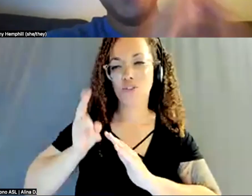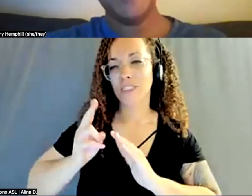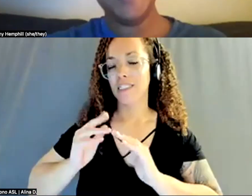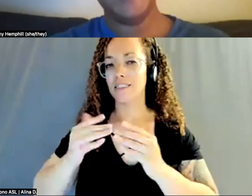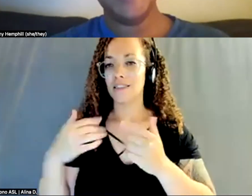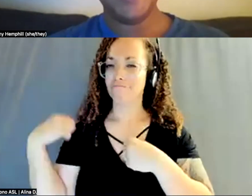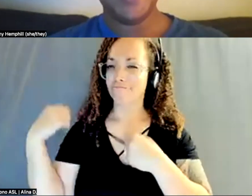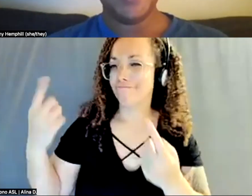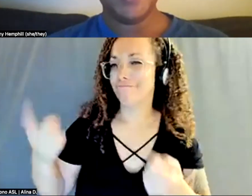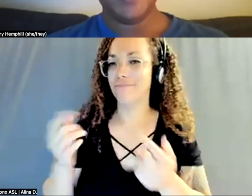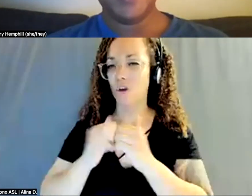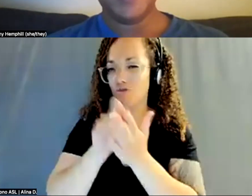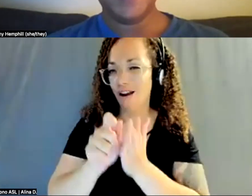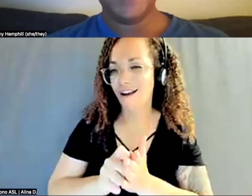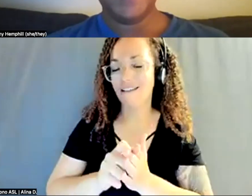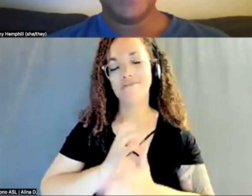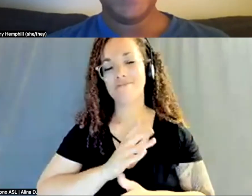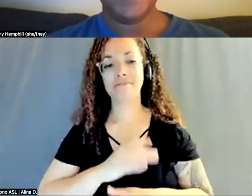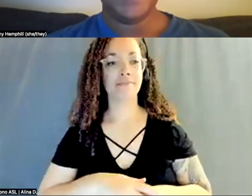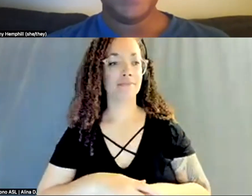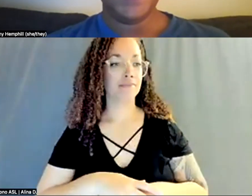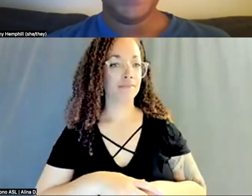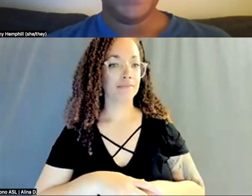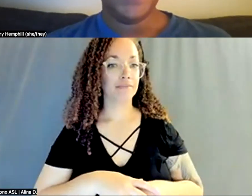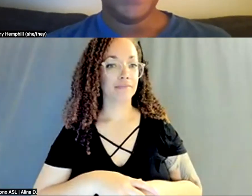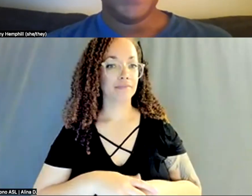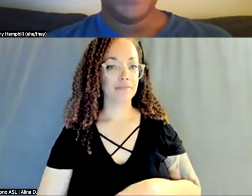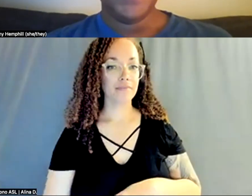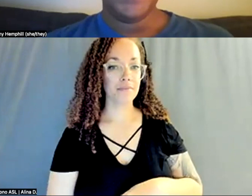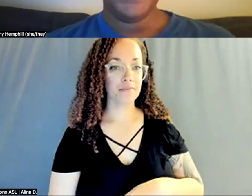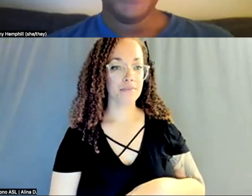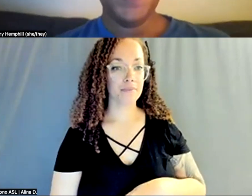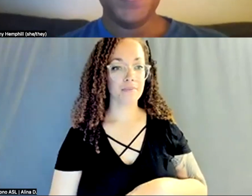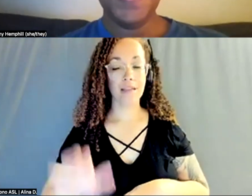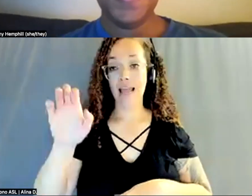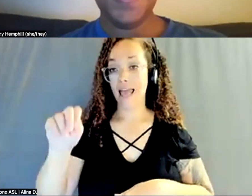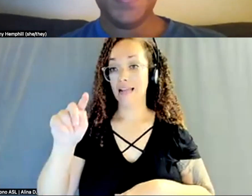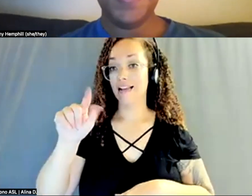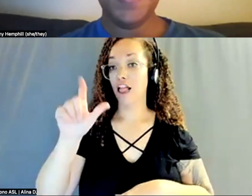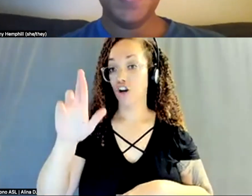To jump in with a question while we wait for folks, if anybody, unless anybody else wants to